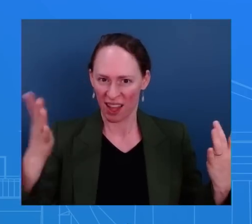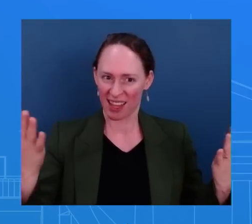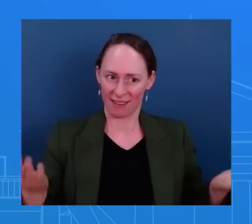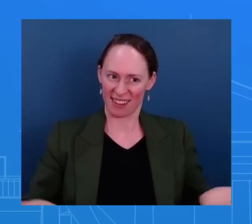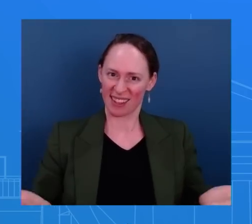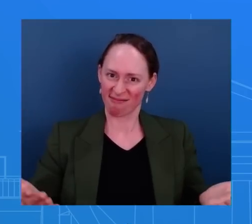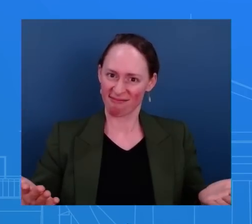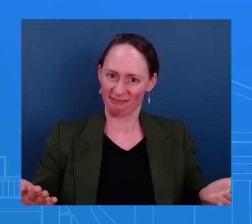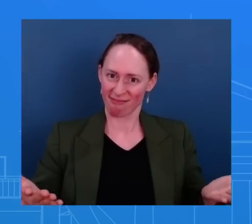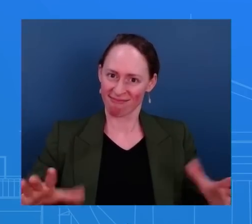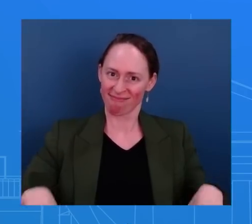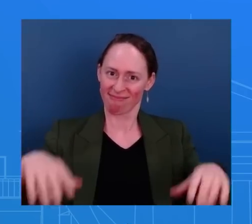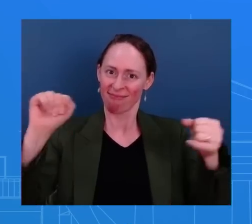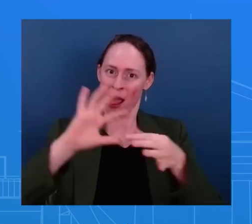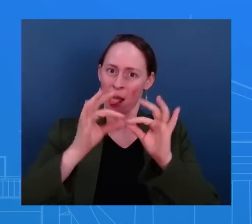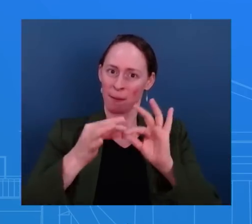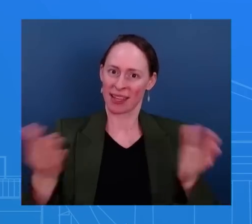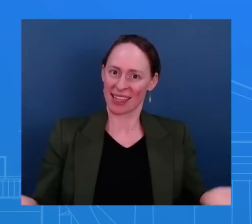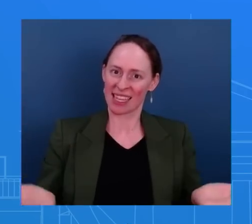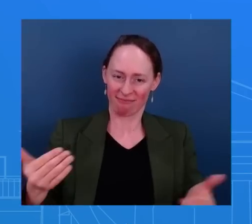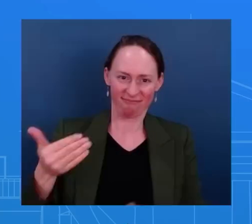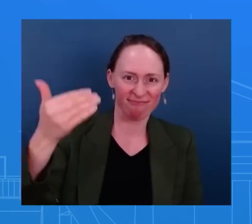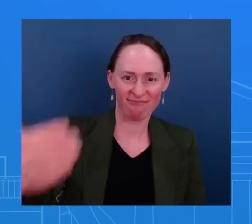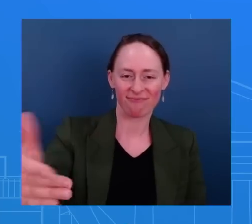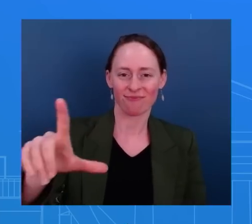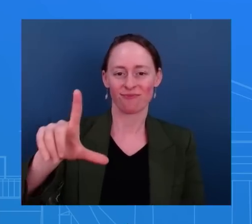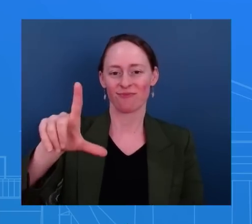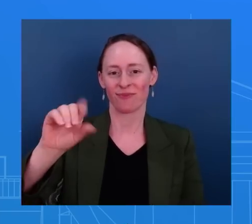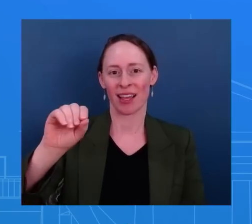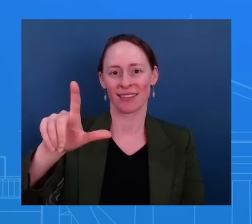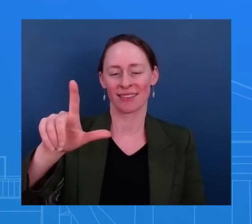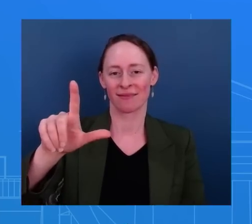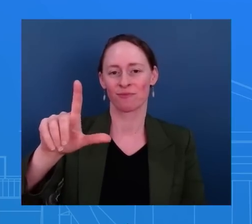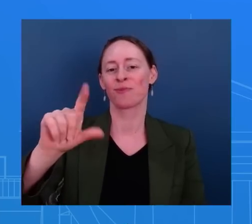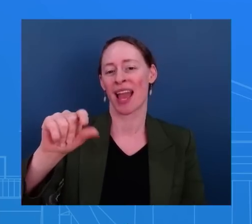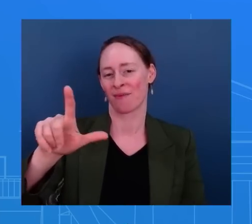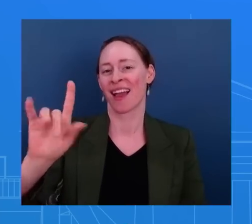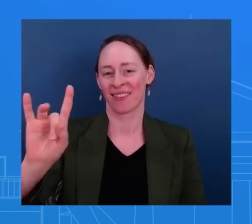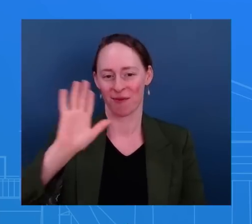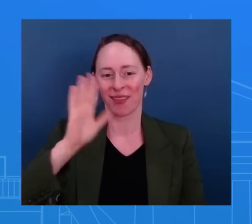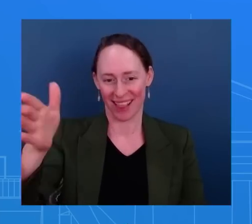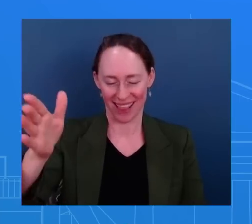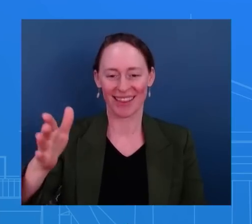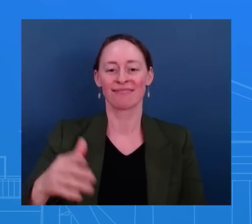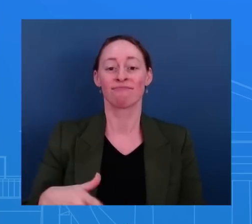And we have the Paralympic Games to look forward to later this month, and you can bet we will be cheering